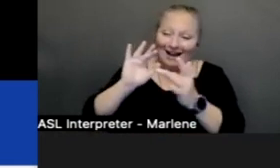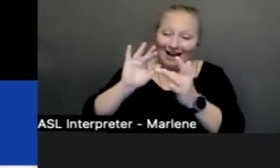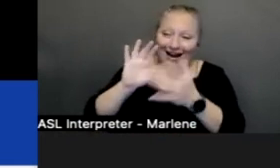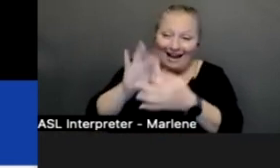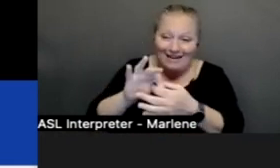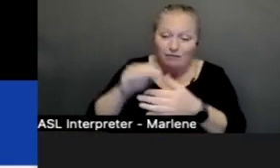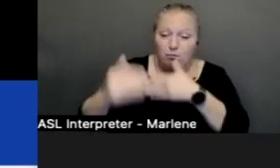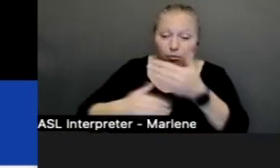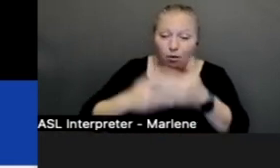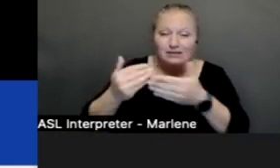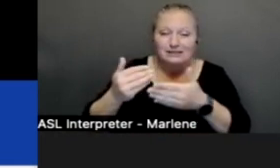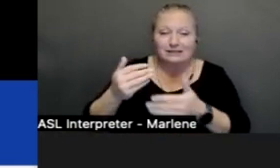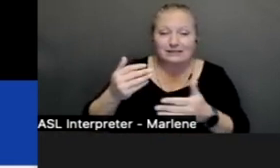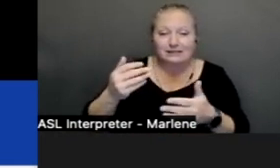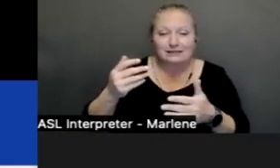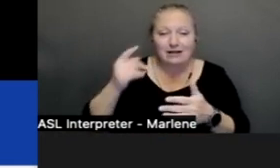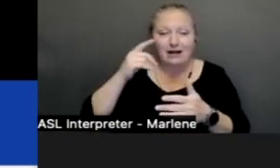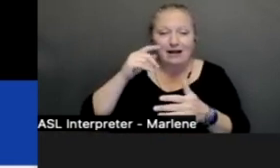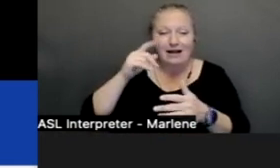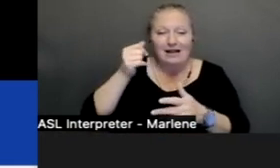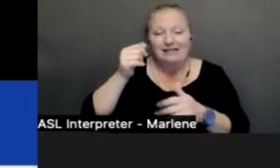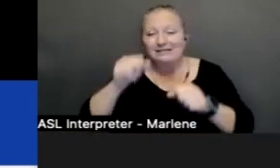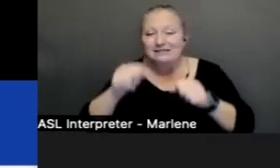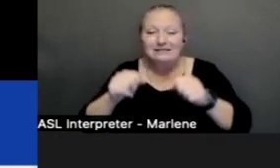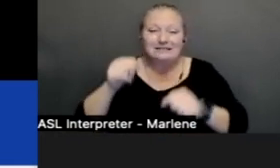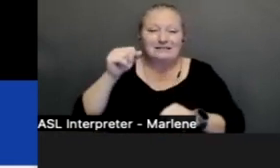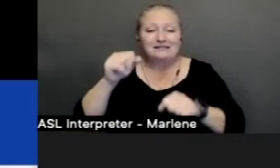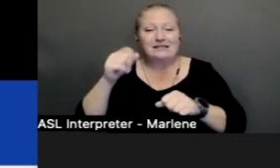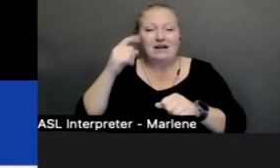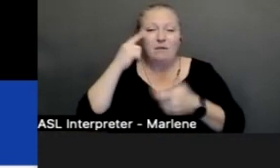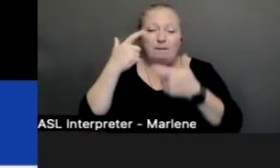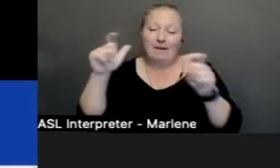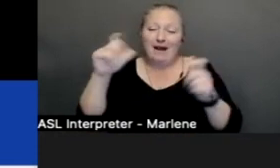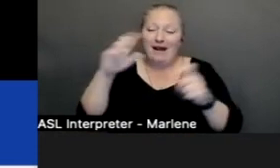families for unwary of big telecoms and very, you know, they're concerned about these people with